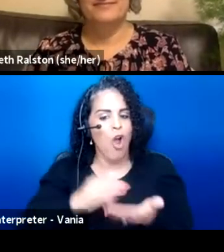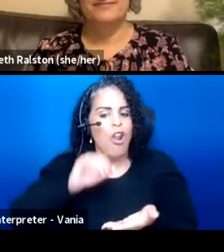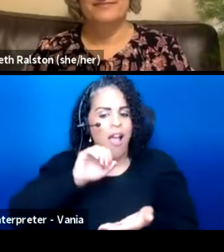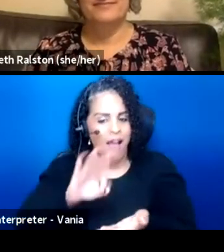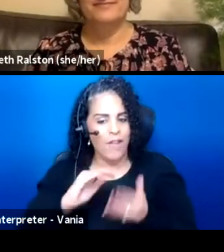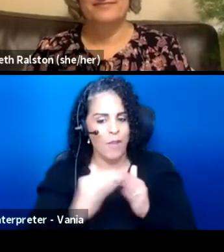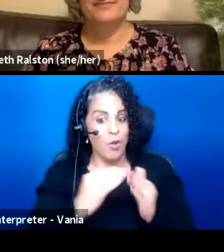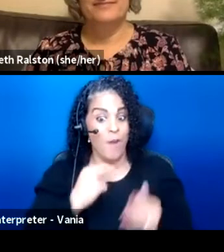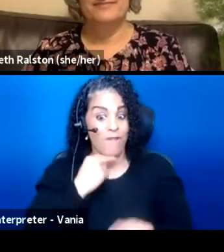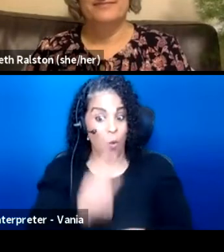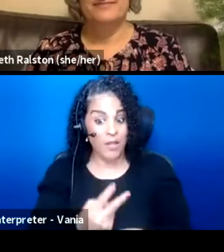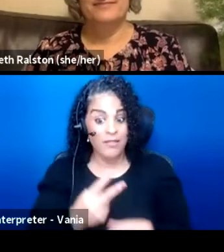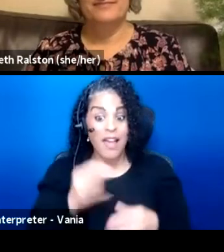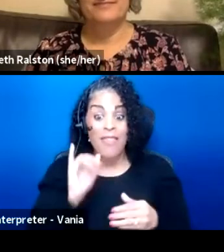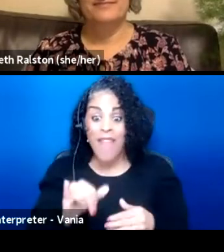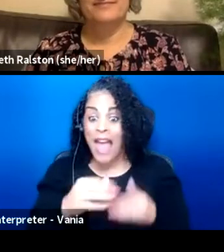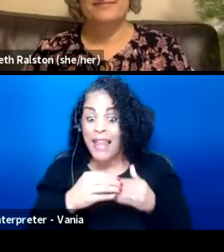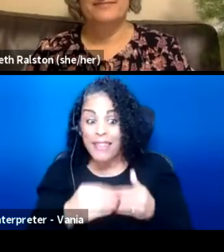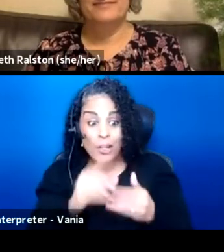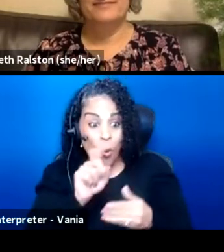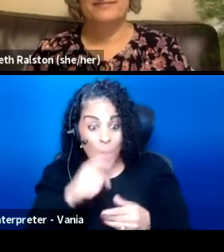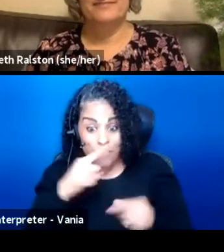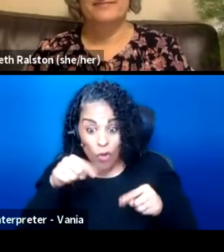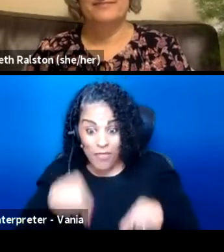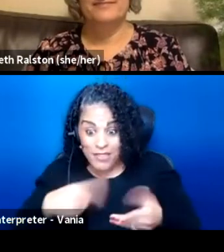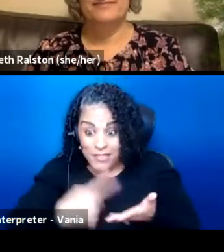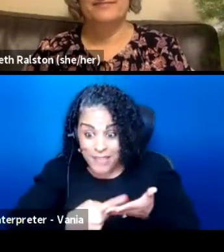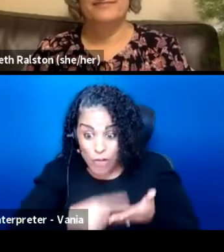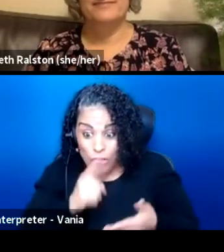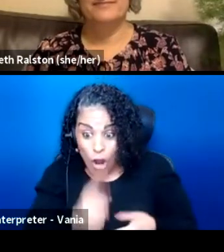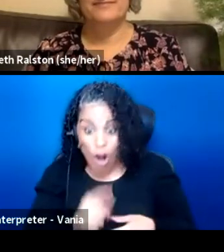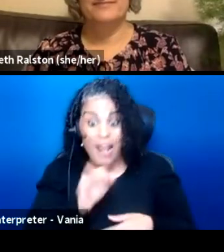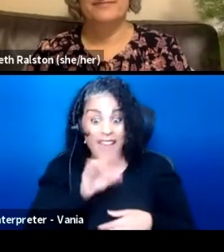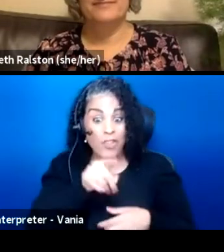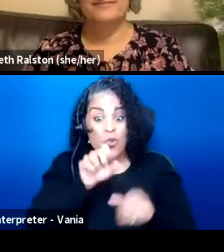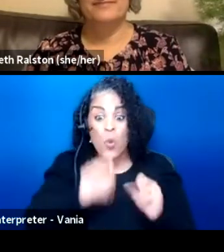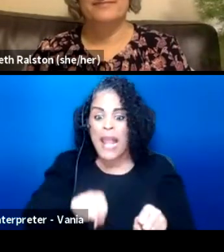So the leading questions for this discussion are: if you could wave a magic wand